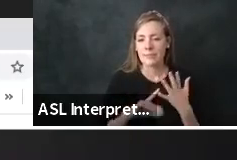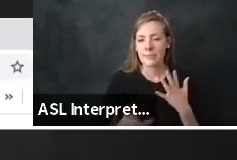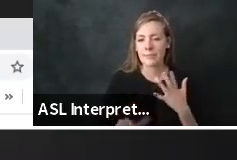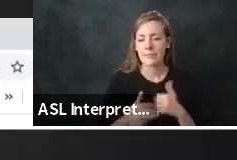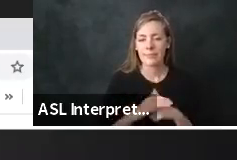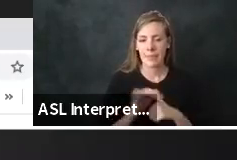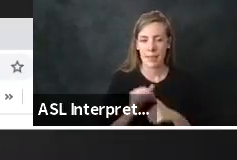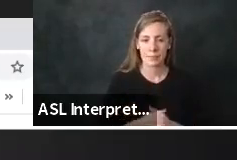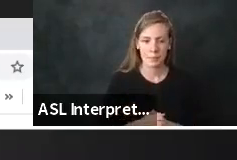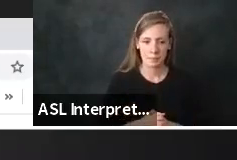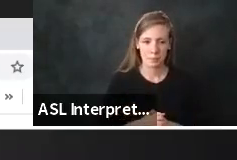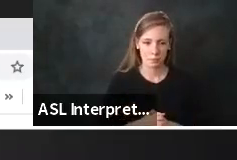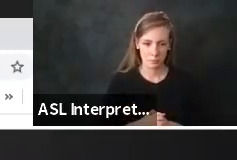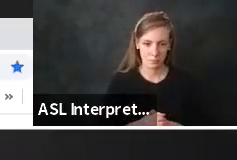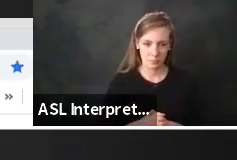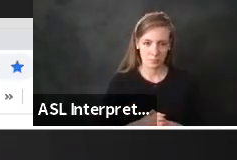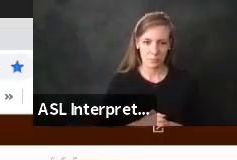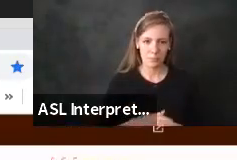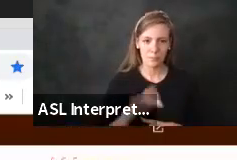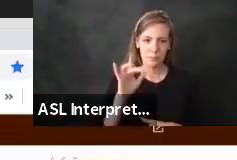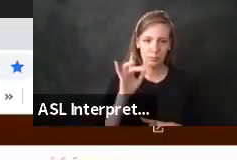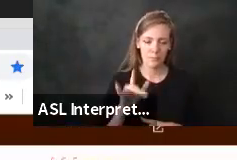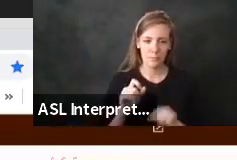Then we'll begin here. So.